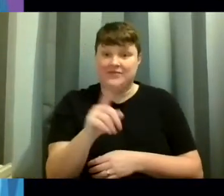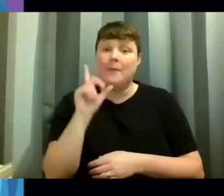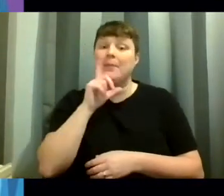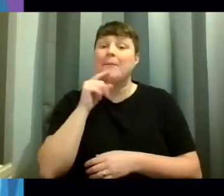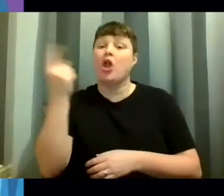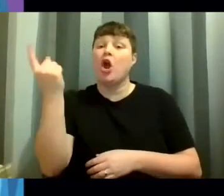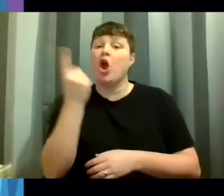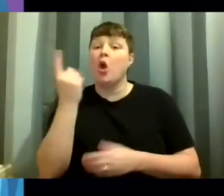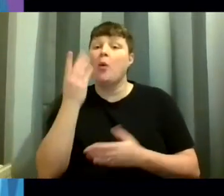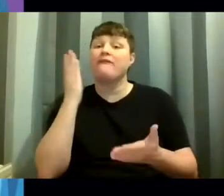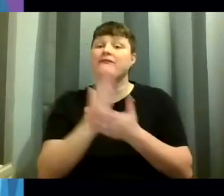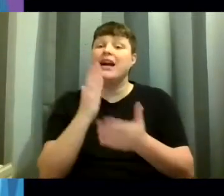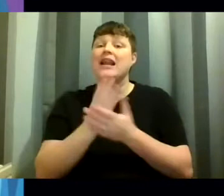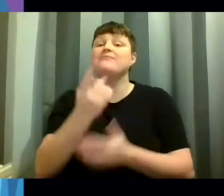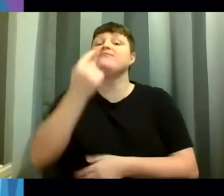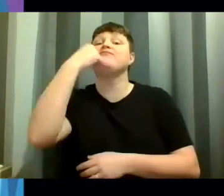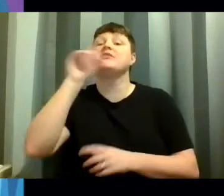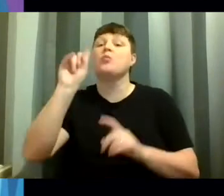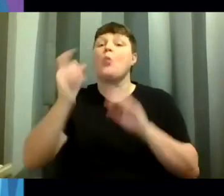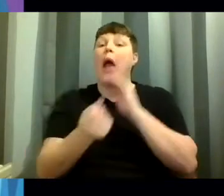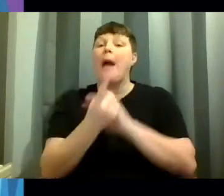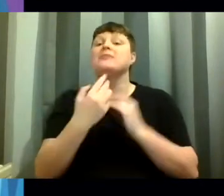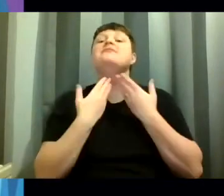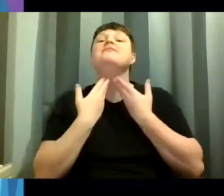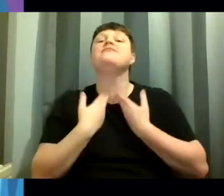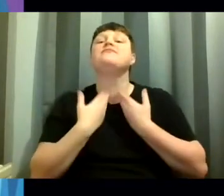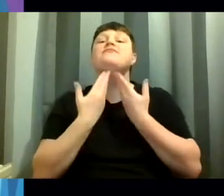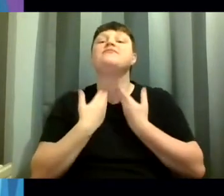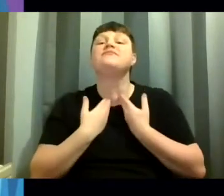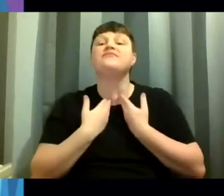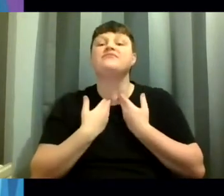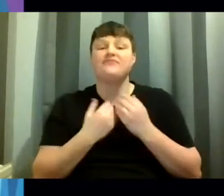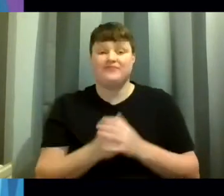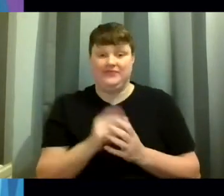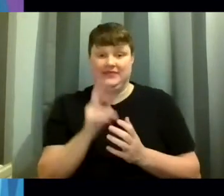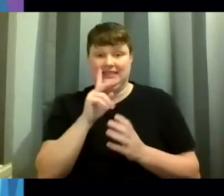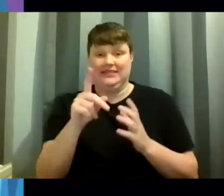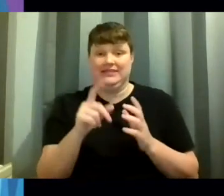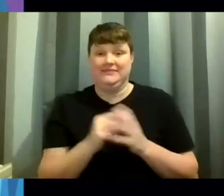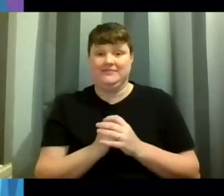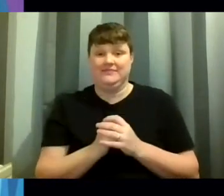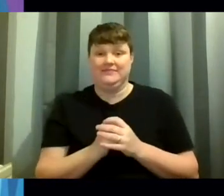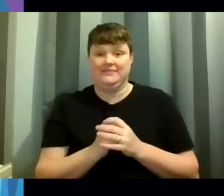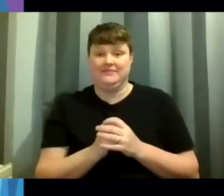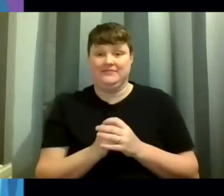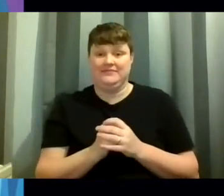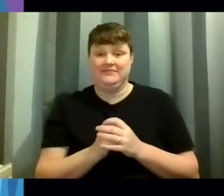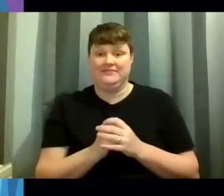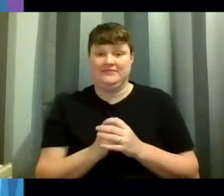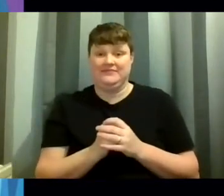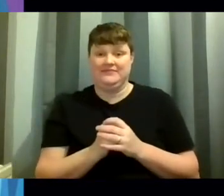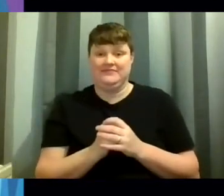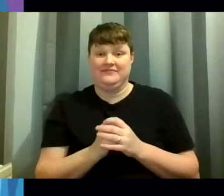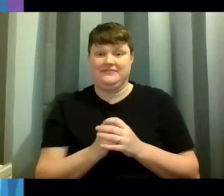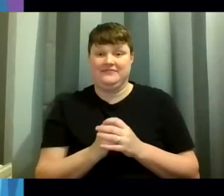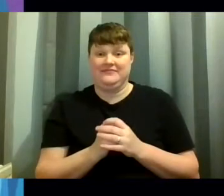very tolerant of the procedures - potentially including this Donald Trump-esque figure here.